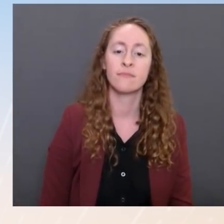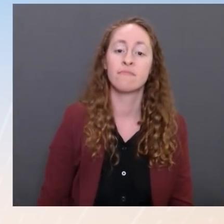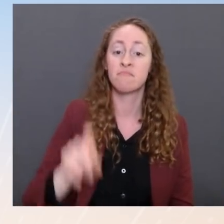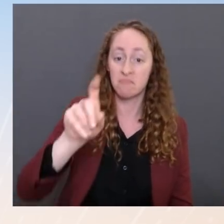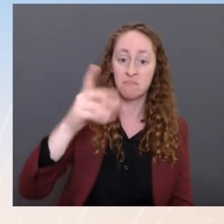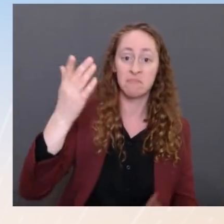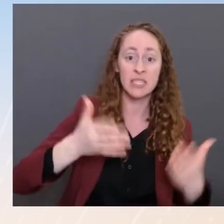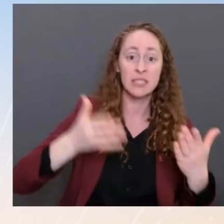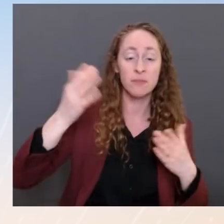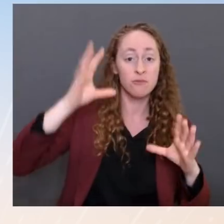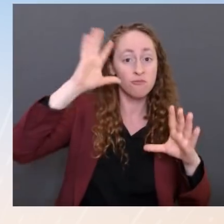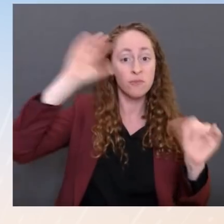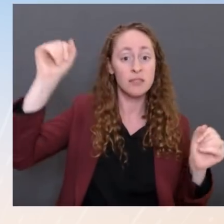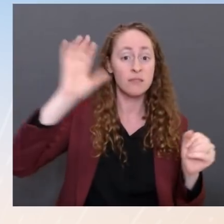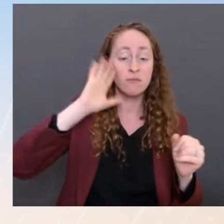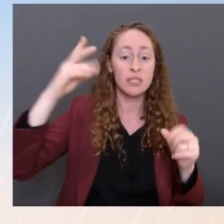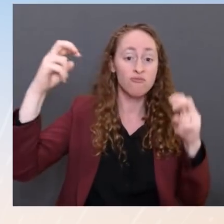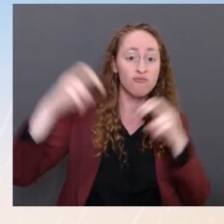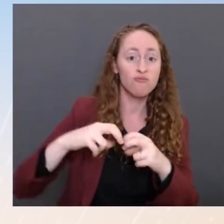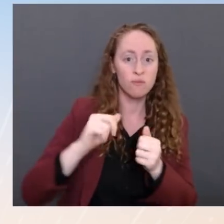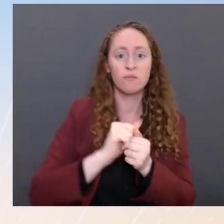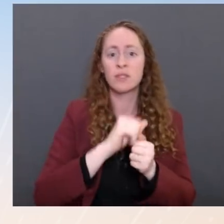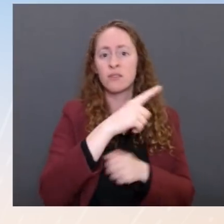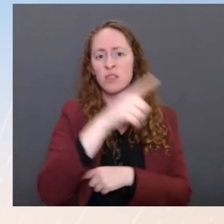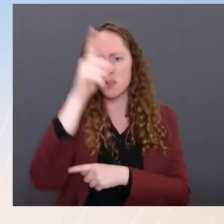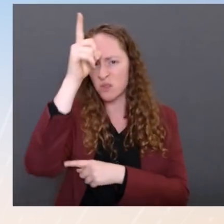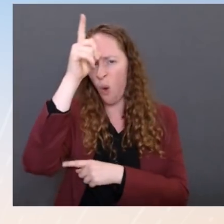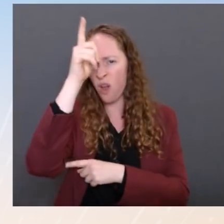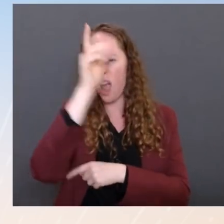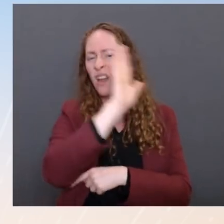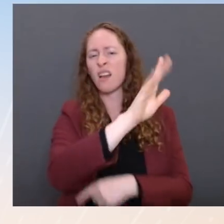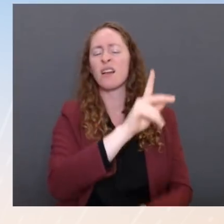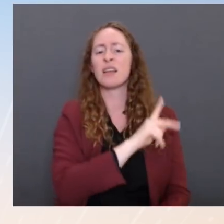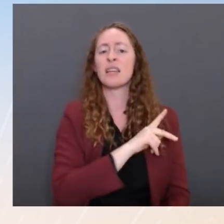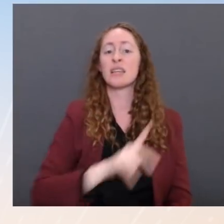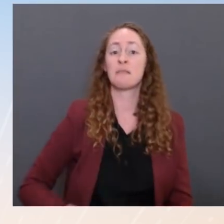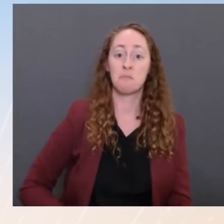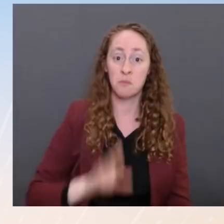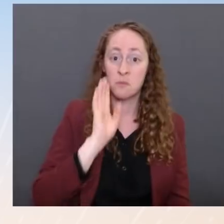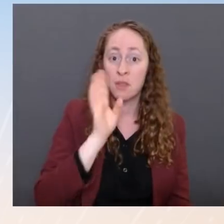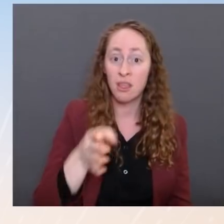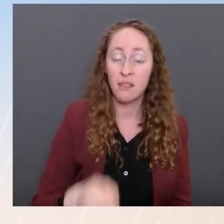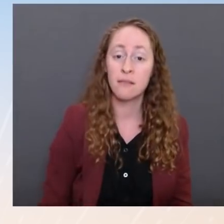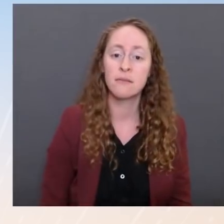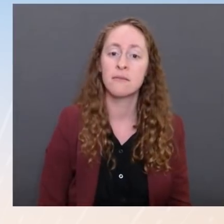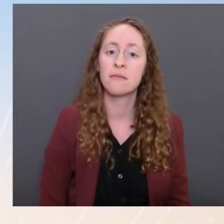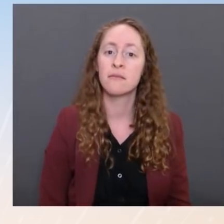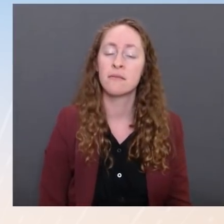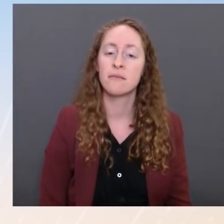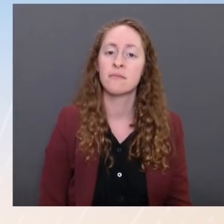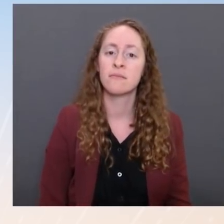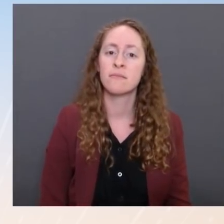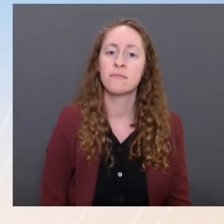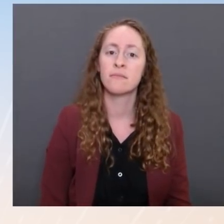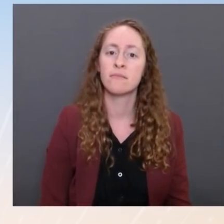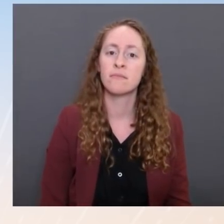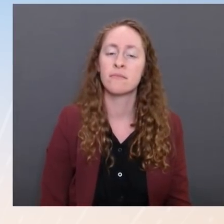about this possibility of a regional summit in Israel. So I'm wondering if you could confirm either of those things, and, specifically on the last,